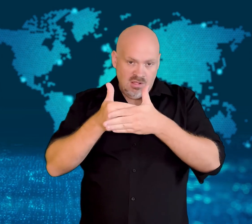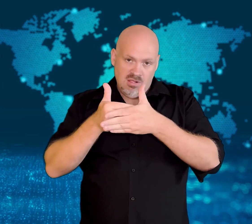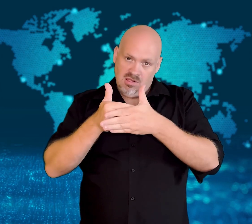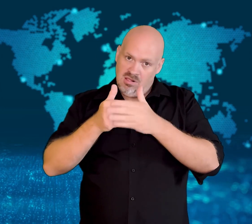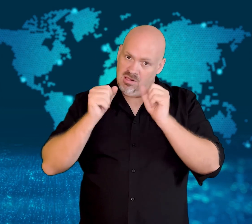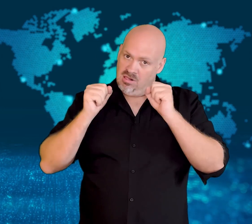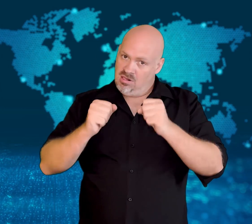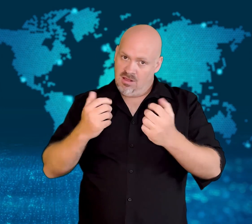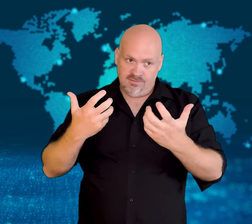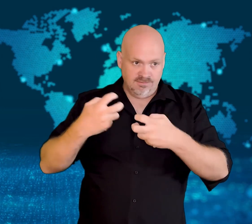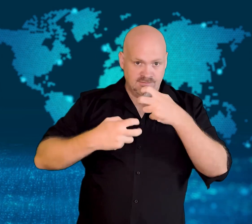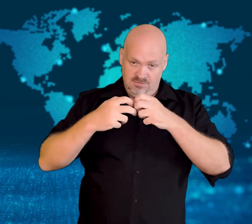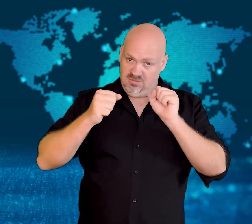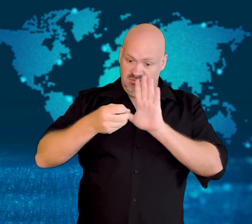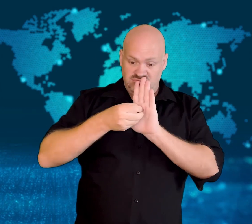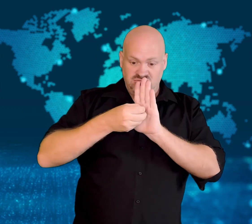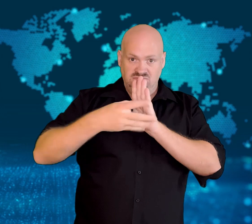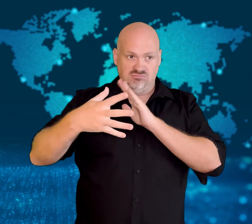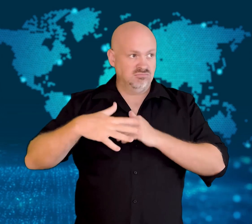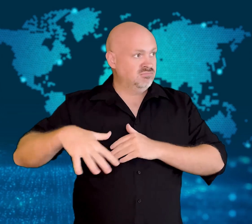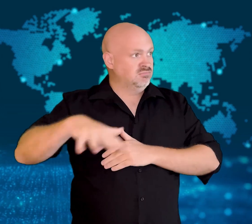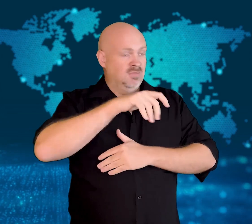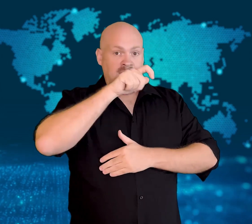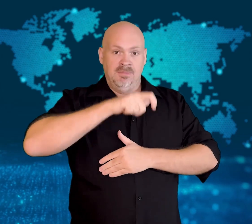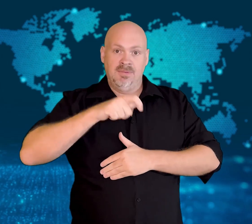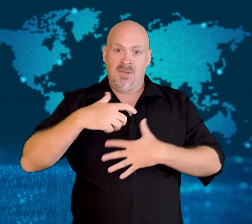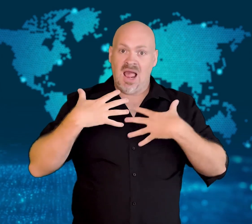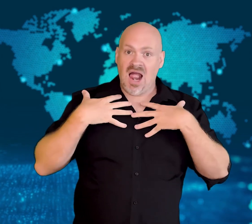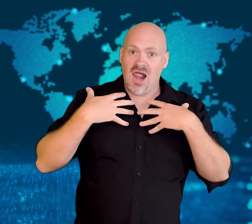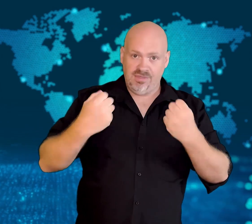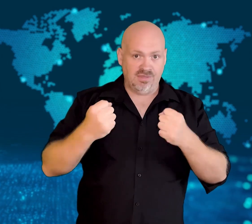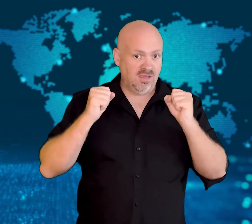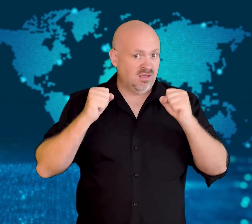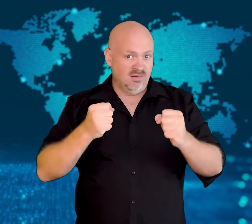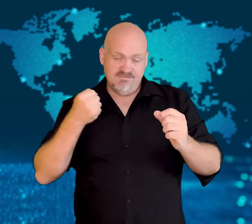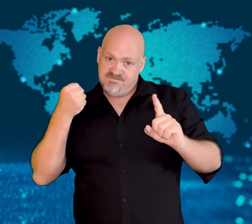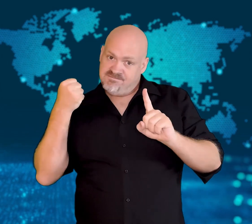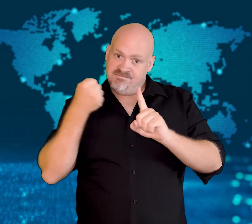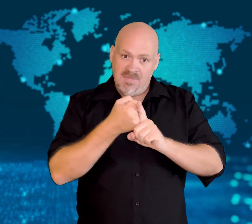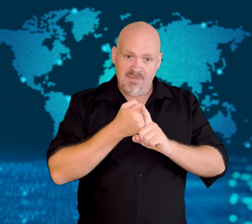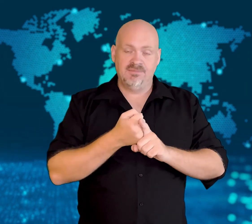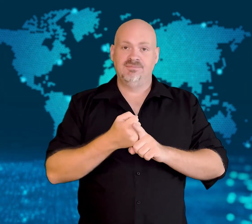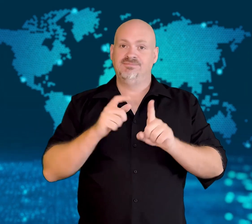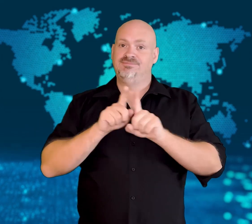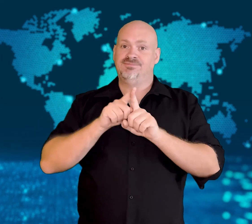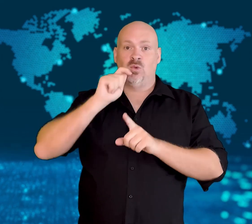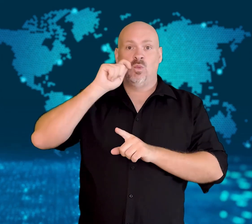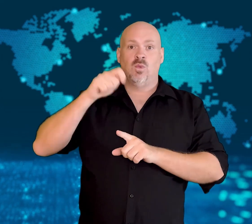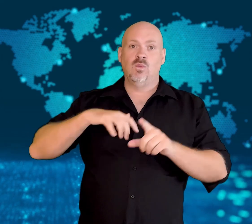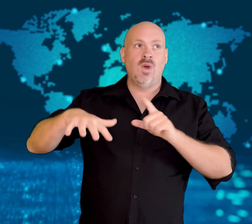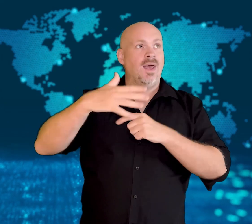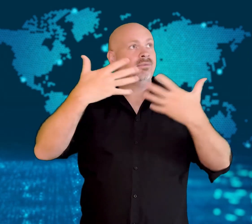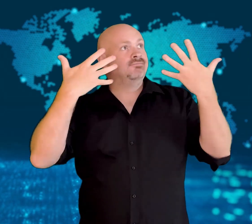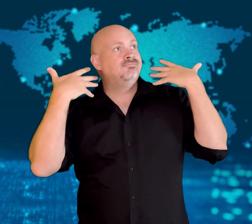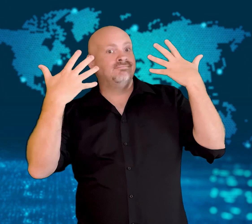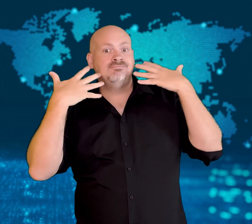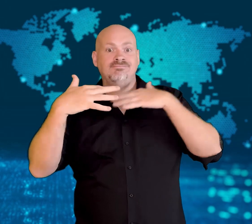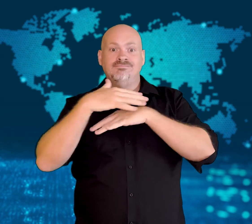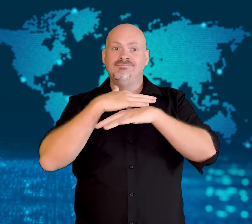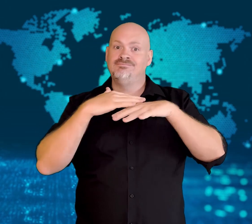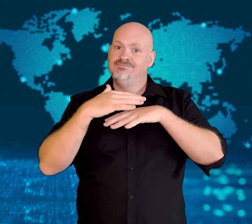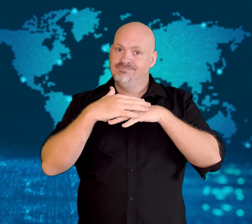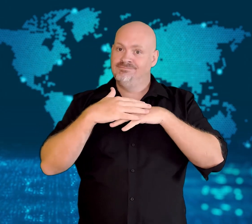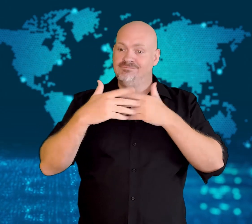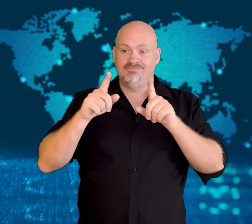Grossi is asking that he and his team of experts be allowed to visit the plant